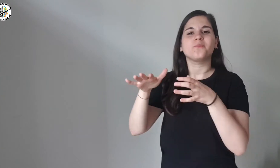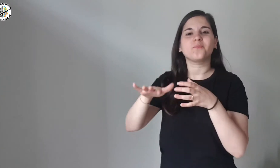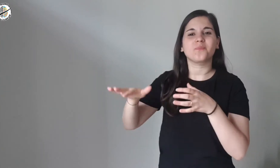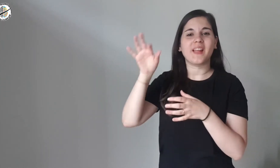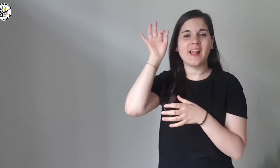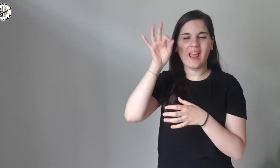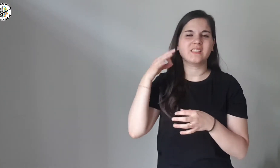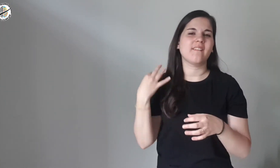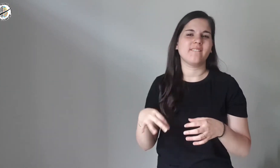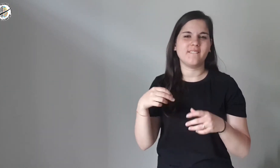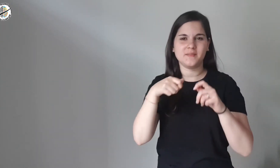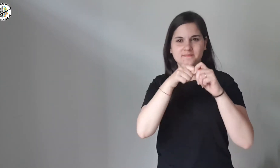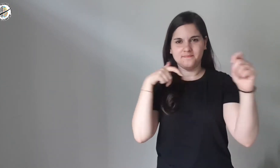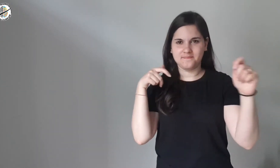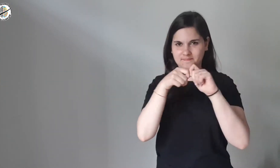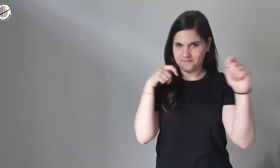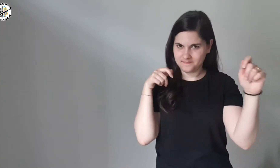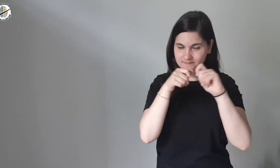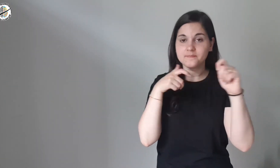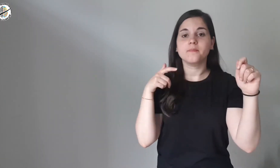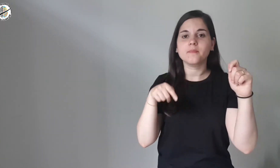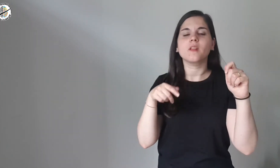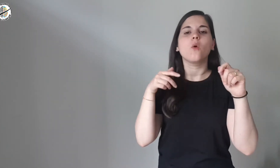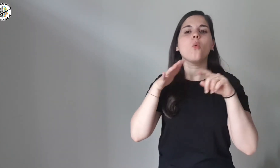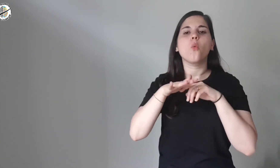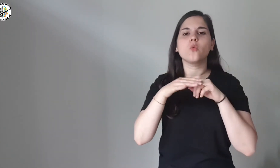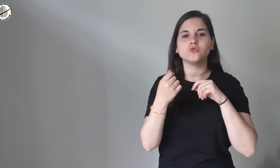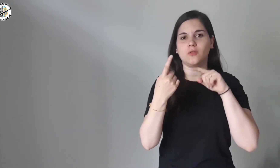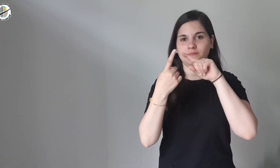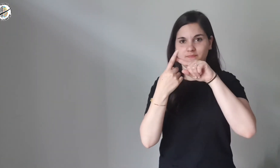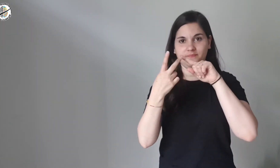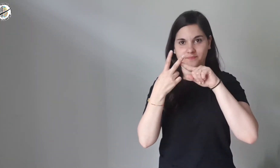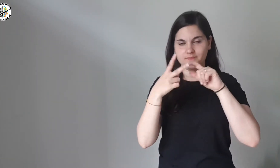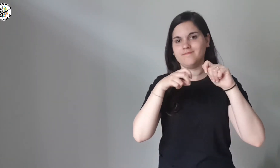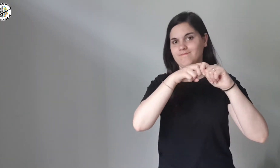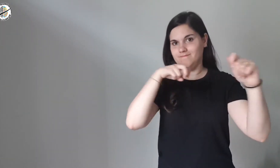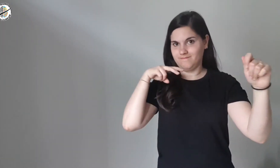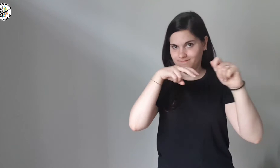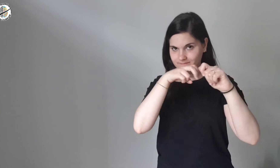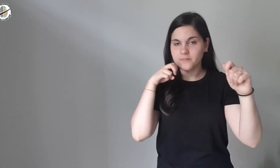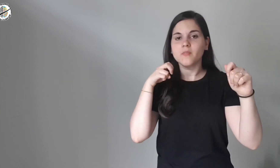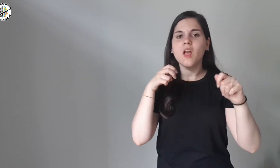The English archers were very skilled and to shoot the arrows they used index and middle fingers